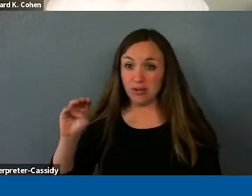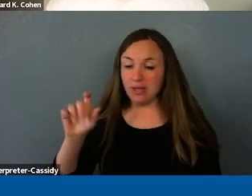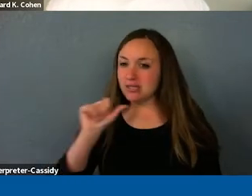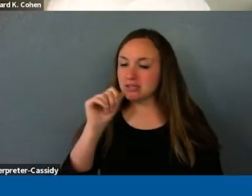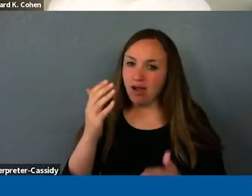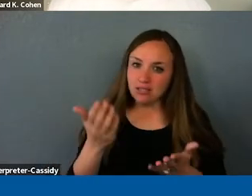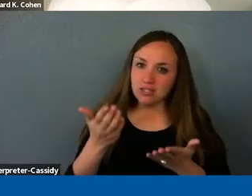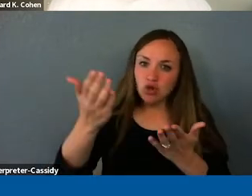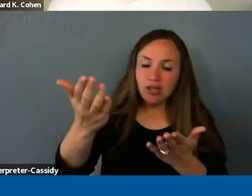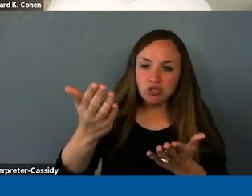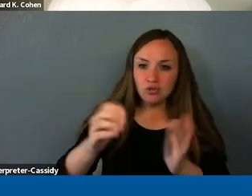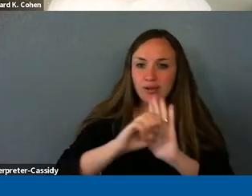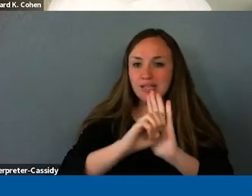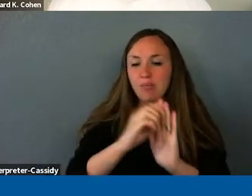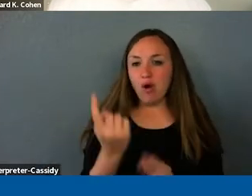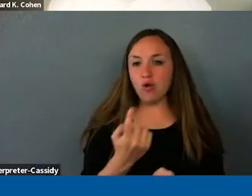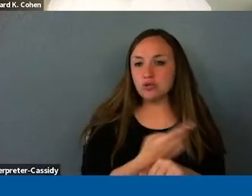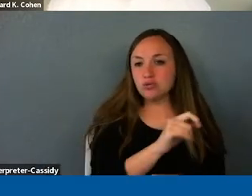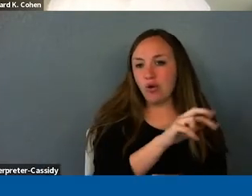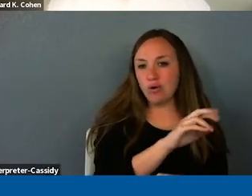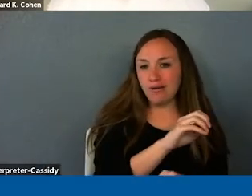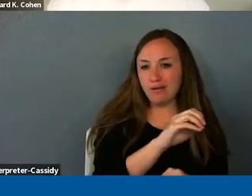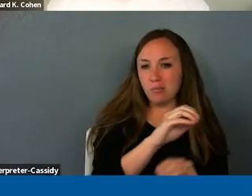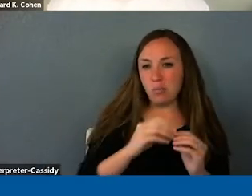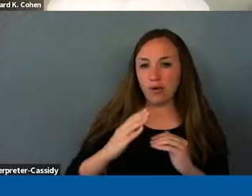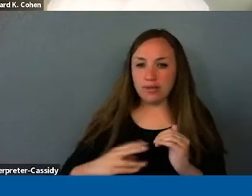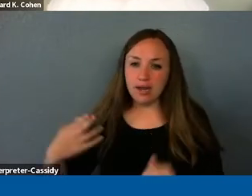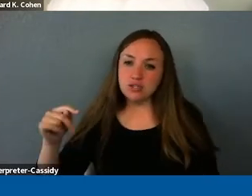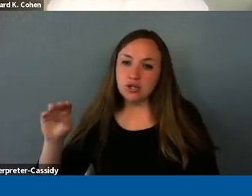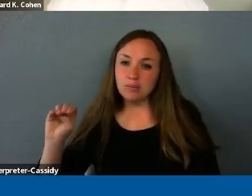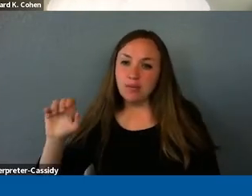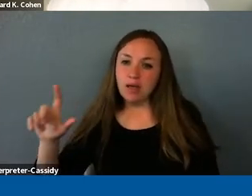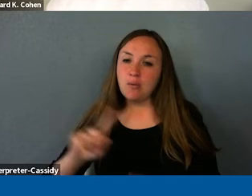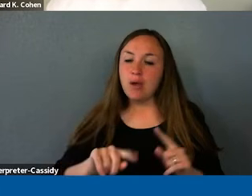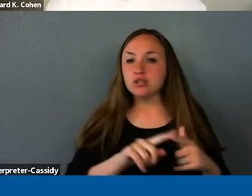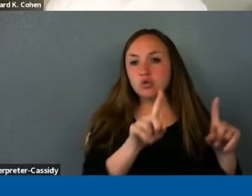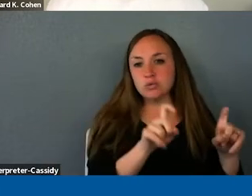to always use ARIA instead of HTML, but in order to test ARIA, they have to use the ARIA.